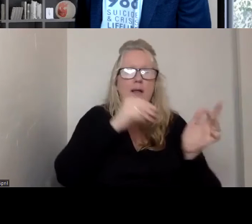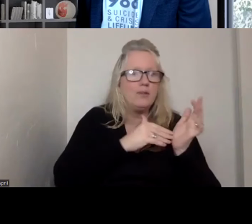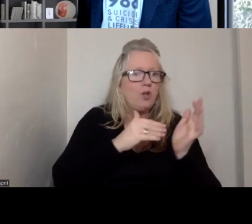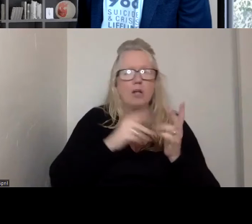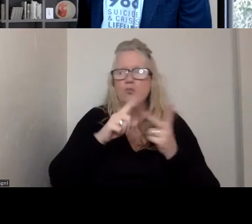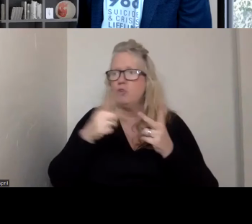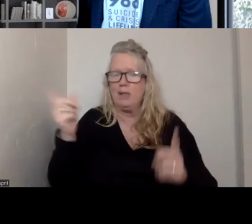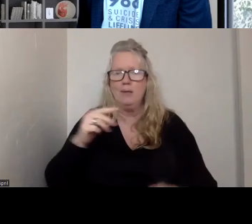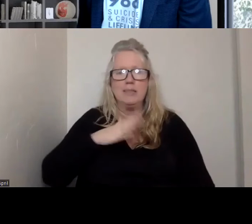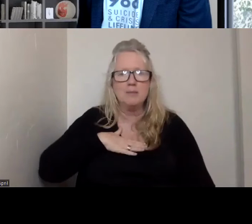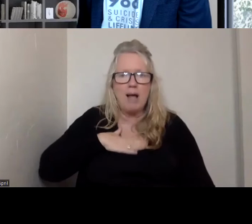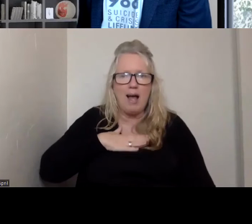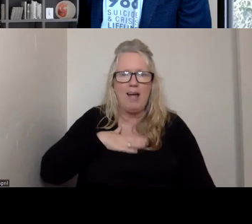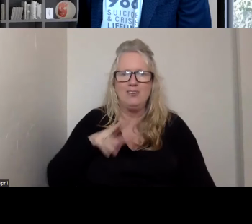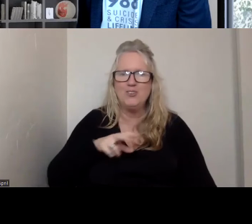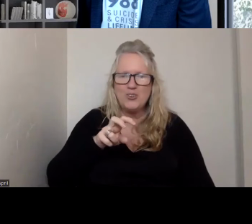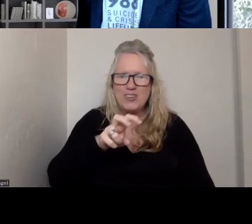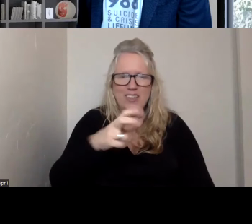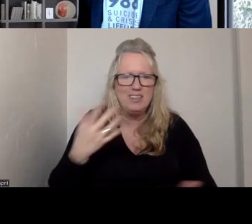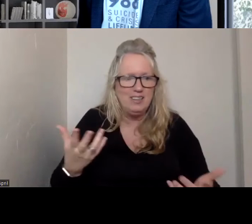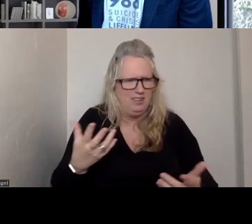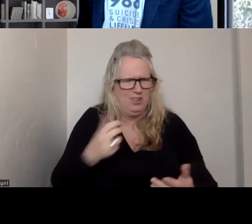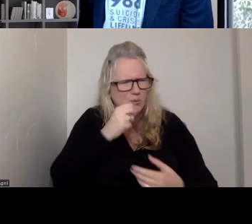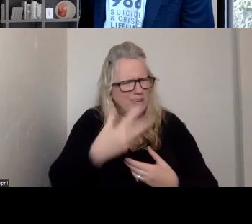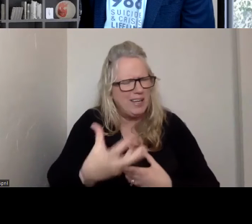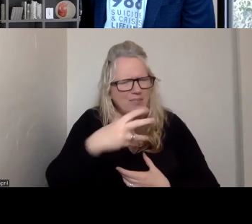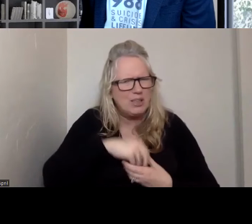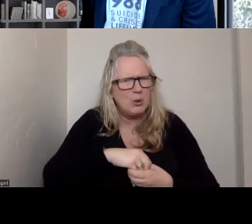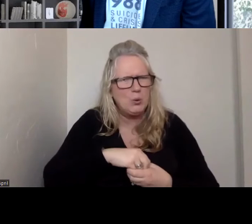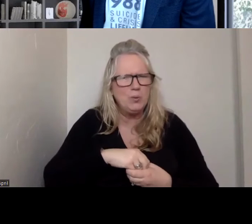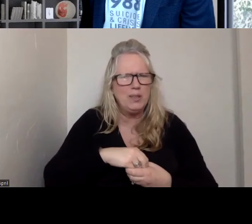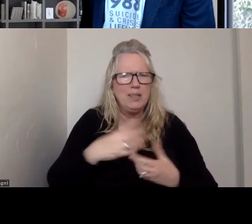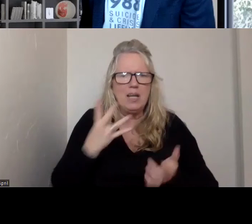AND SO WHEN I WAS NOT INCLUDED WITH THE STEPS THAT WE WERE GOING TO TAKE